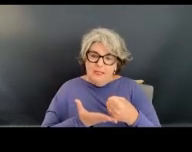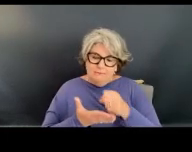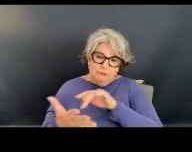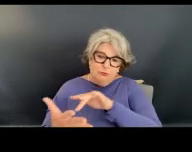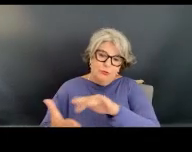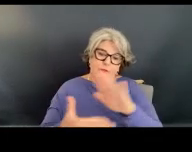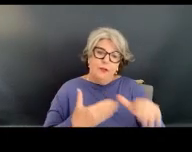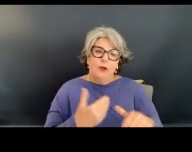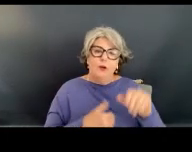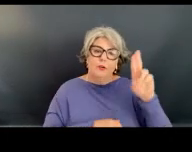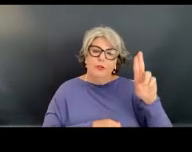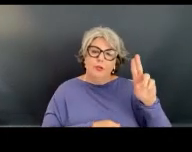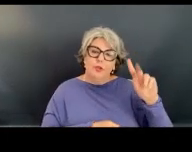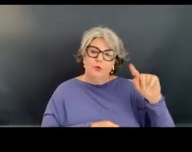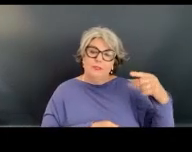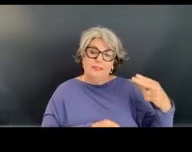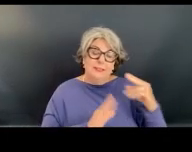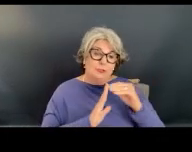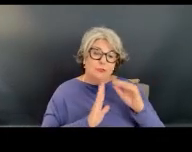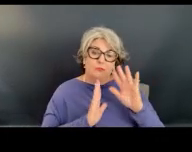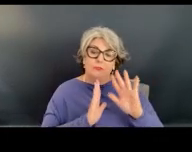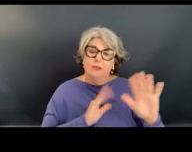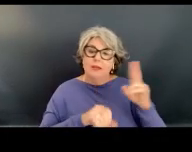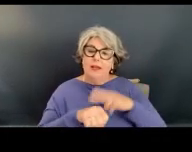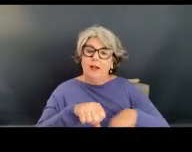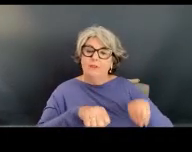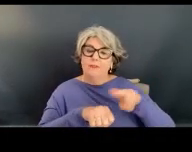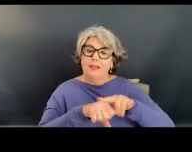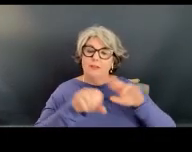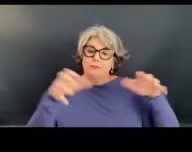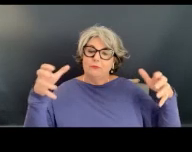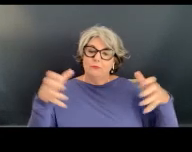national network when they enter that step one course, that very